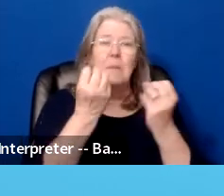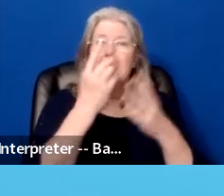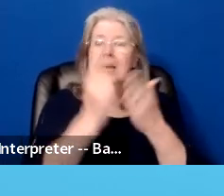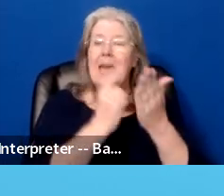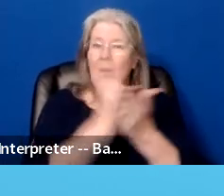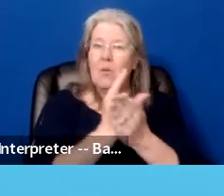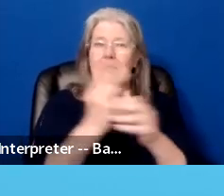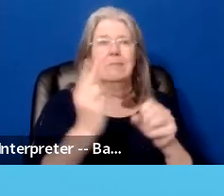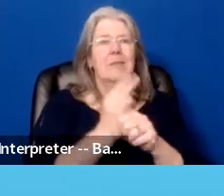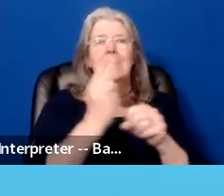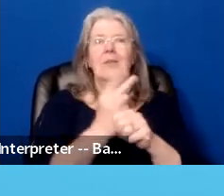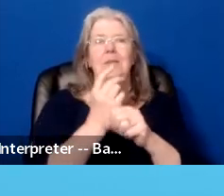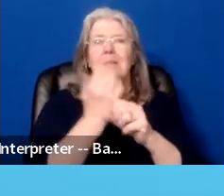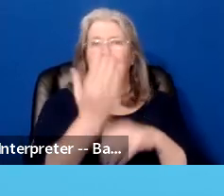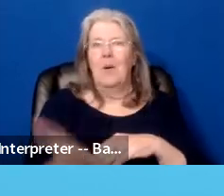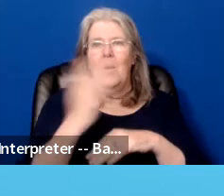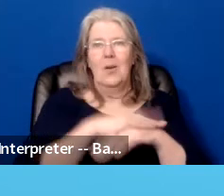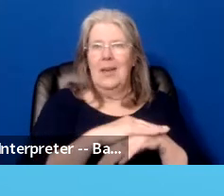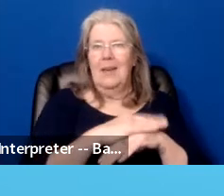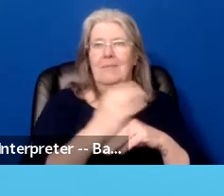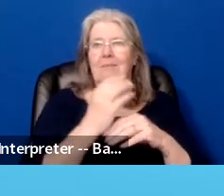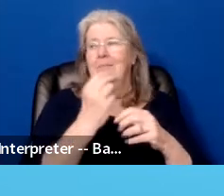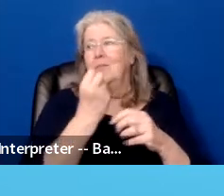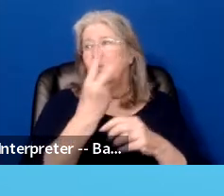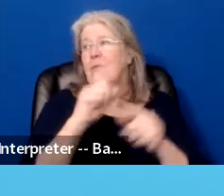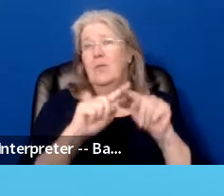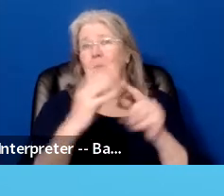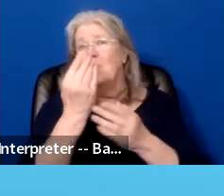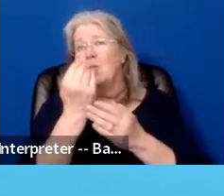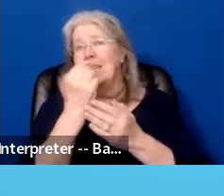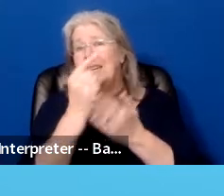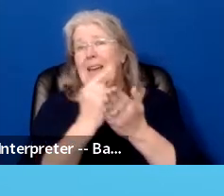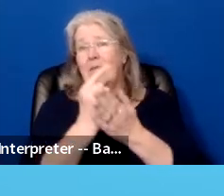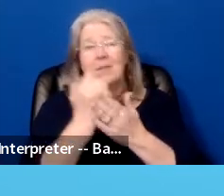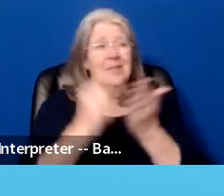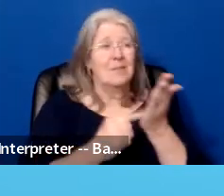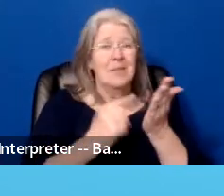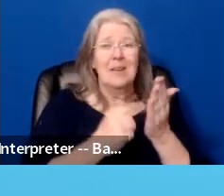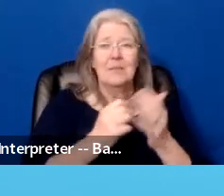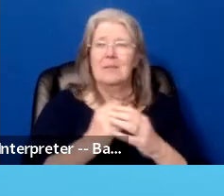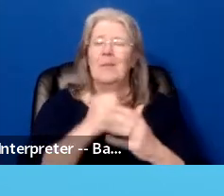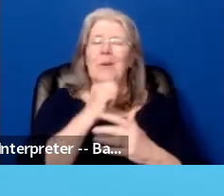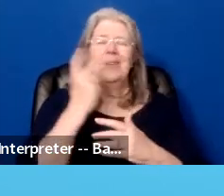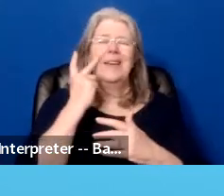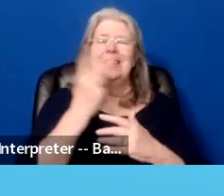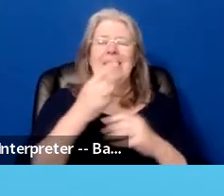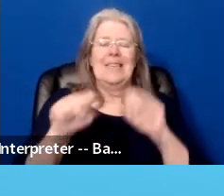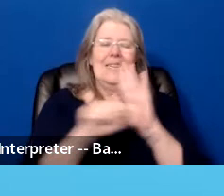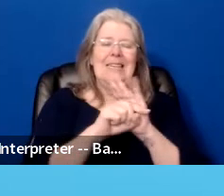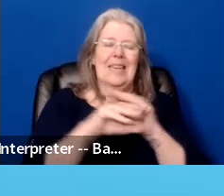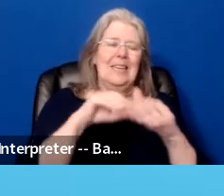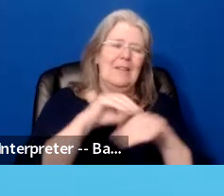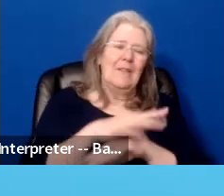them for, you know, 12 - 14 hours in a case. We haven't seen ill effects from masks.